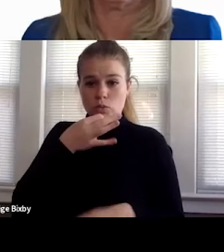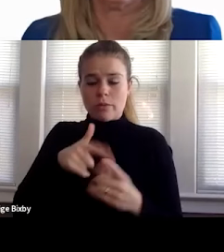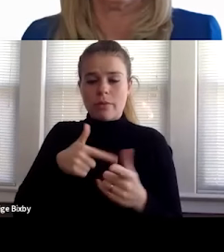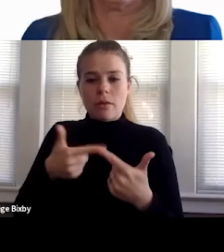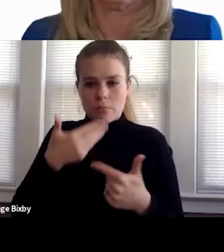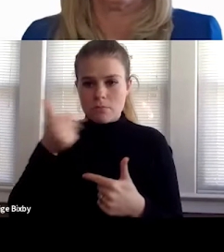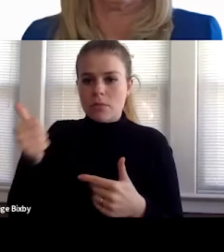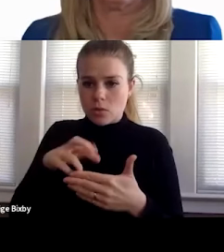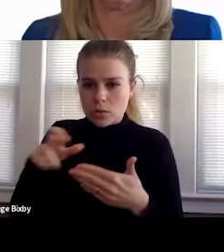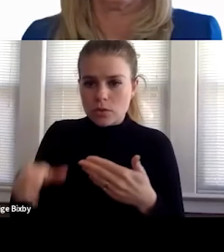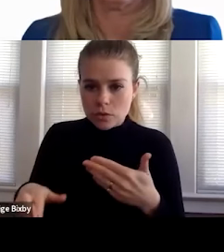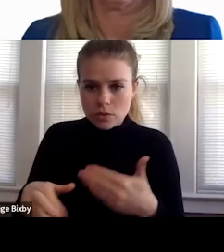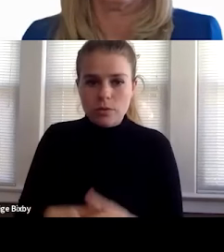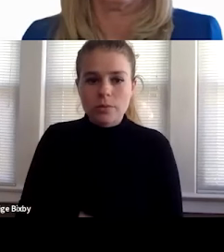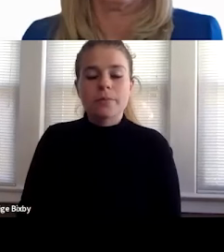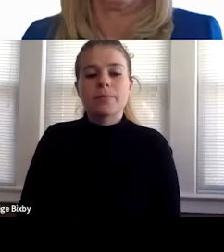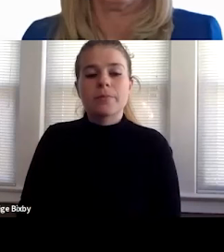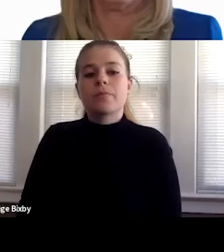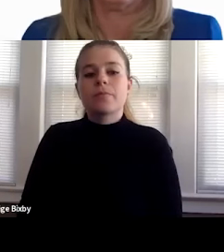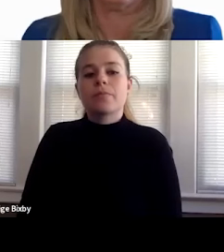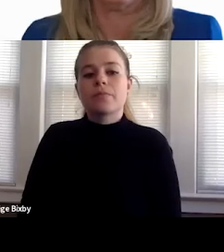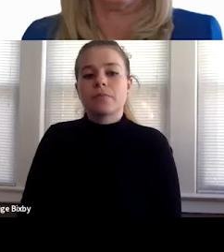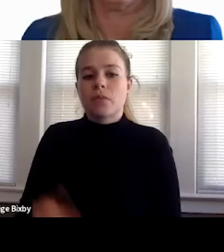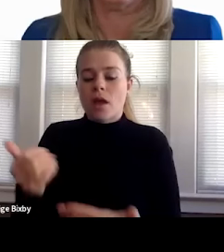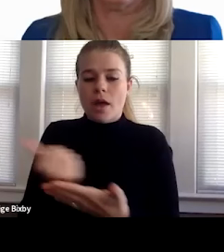pushing everything upfront as quick as possible.